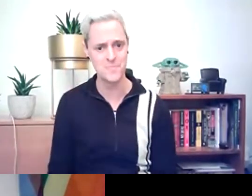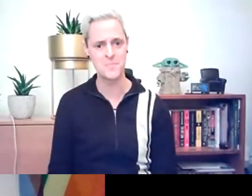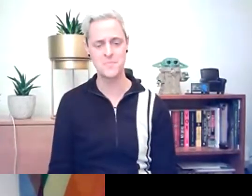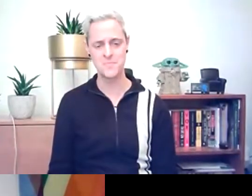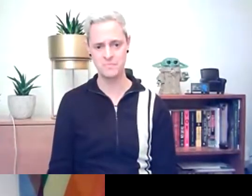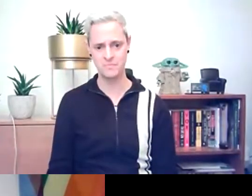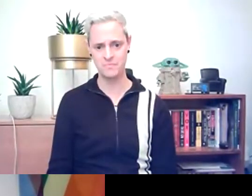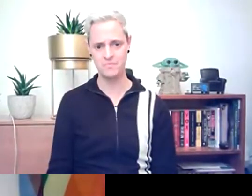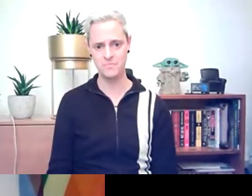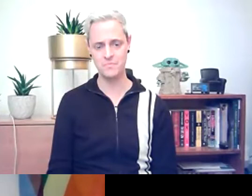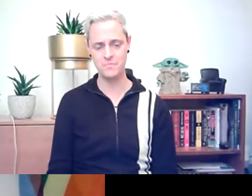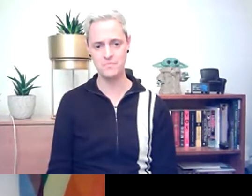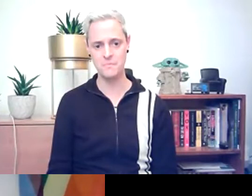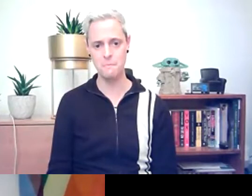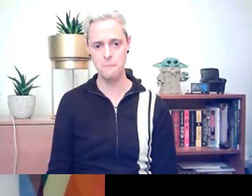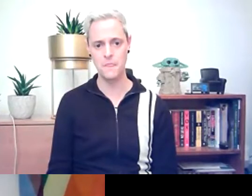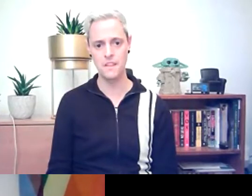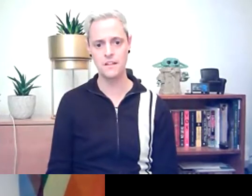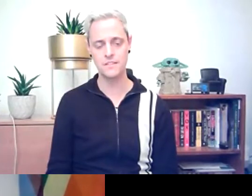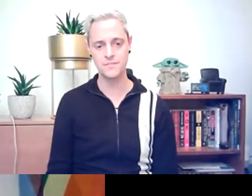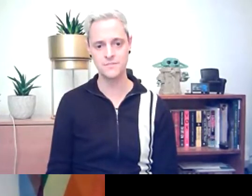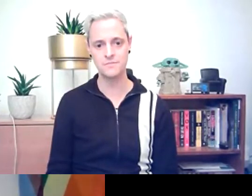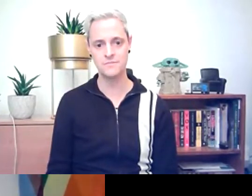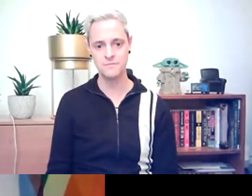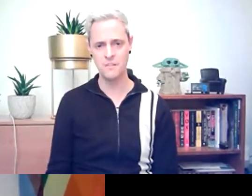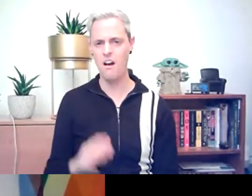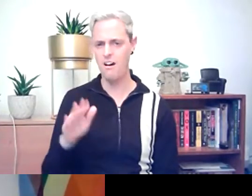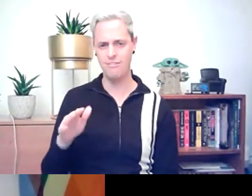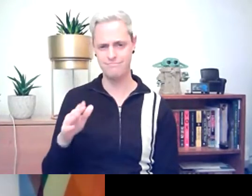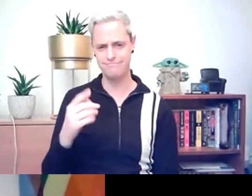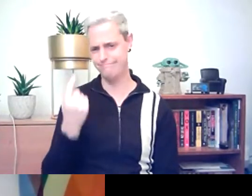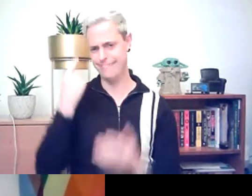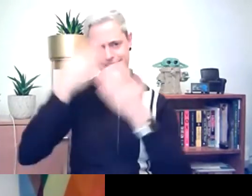18:29:11 And you know I think some friend said to me last night you know that if you